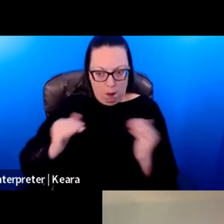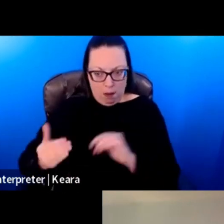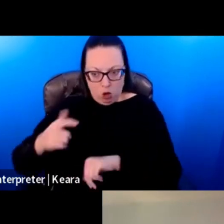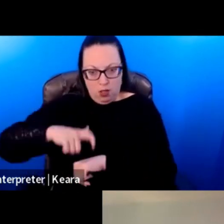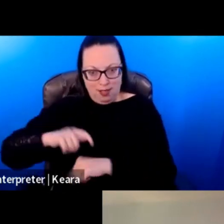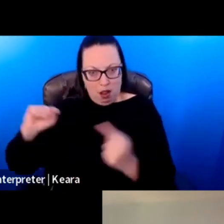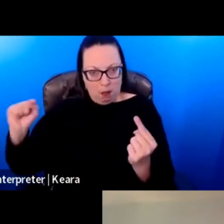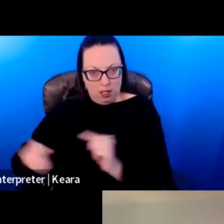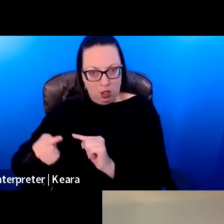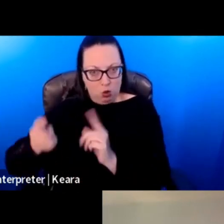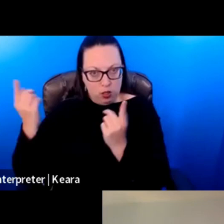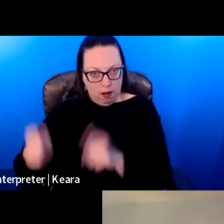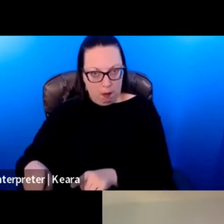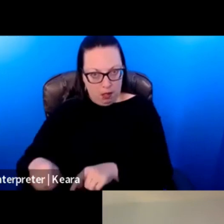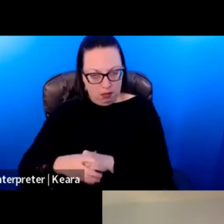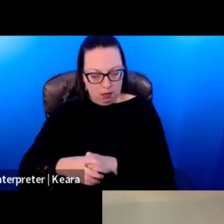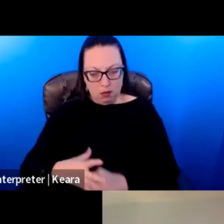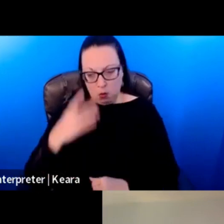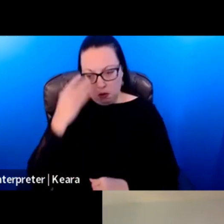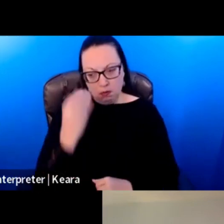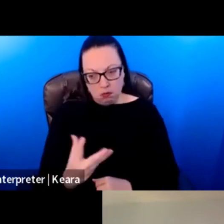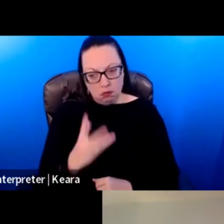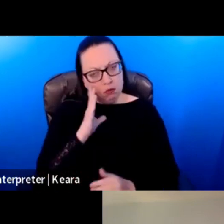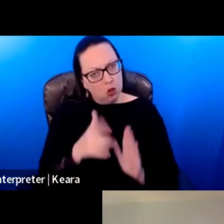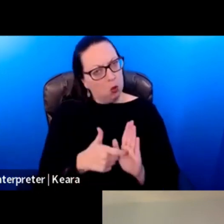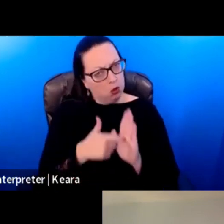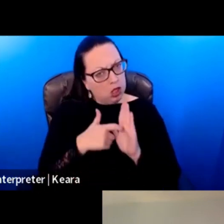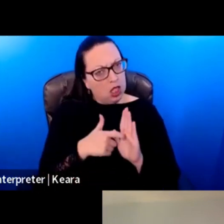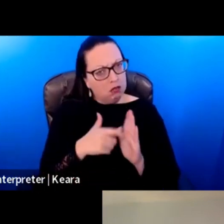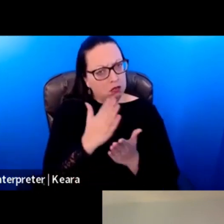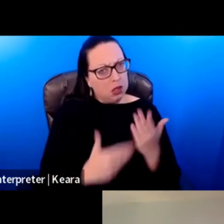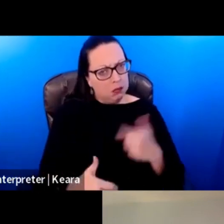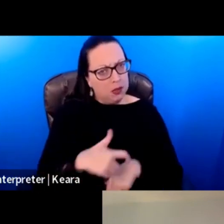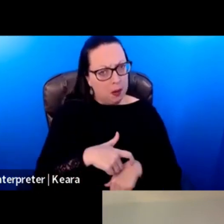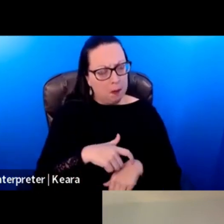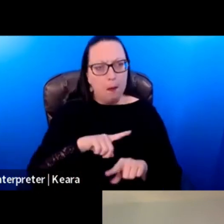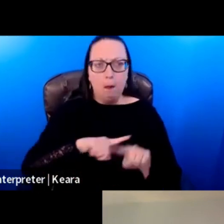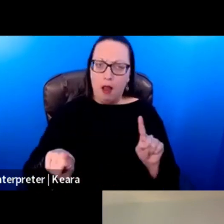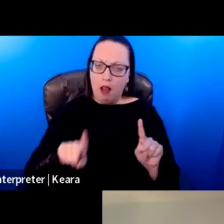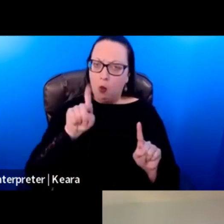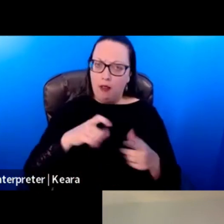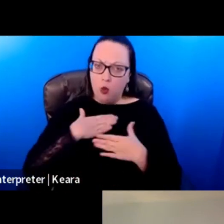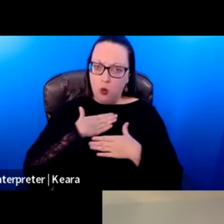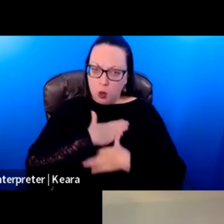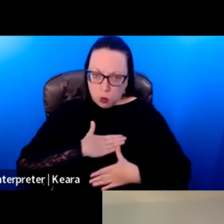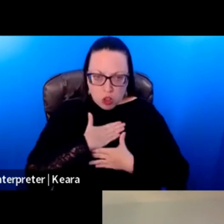tell you now that, you know, it's gonna take a while sometimes, but you know, what we have to be appreciative of the things we do have, and I can